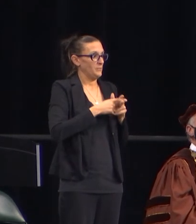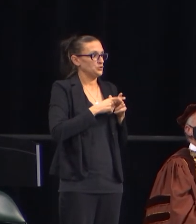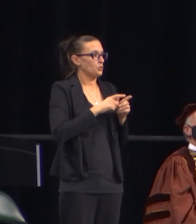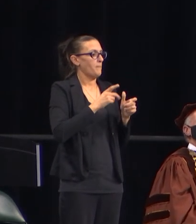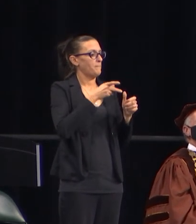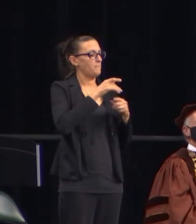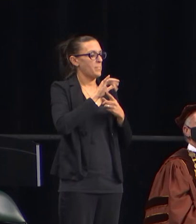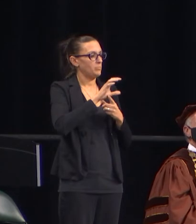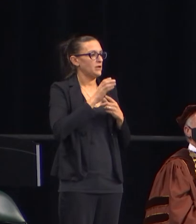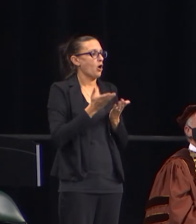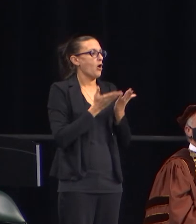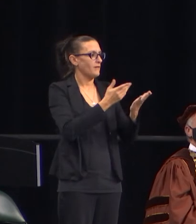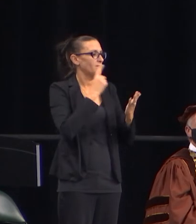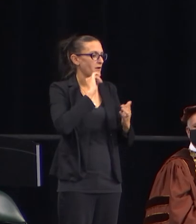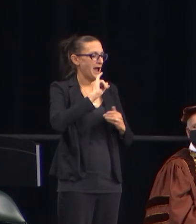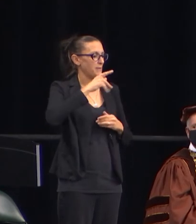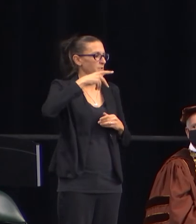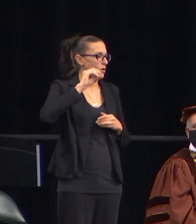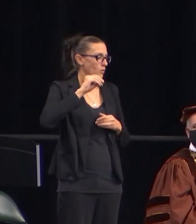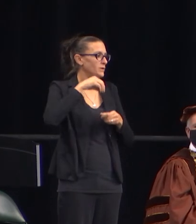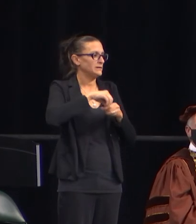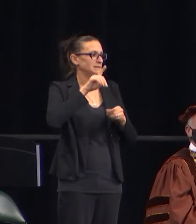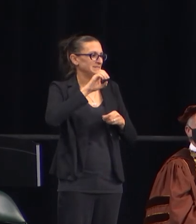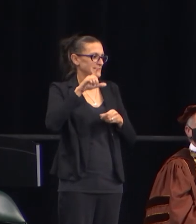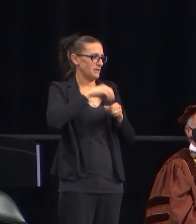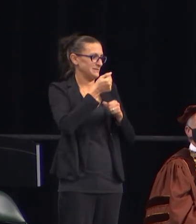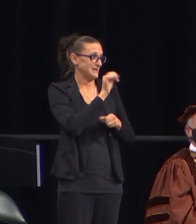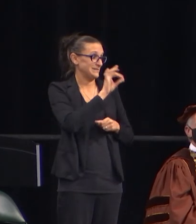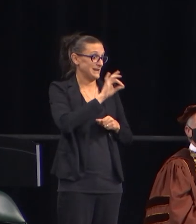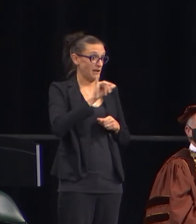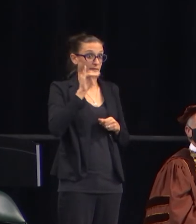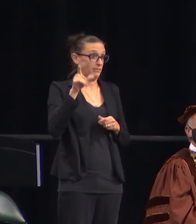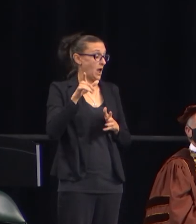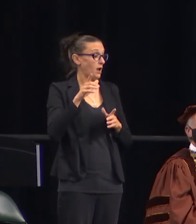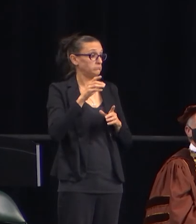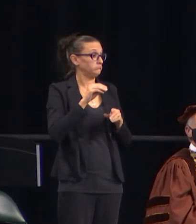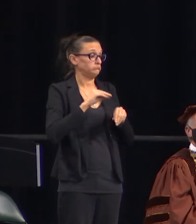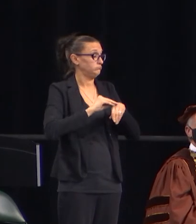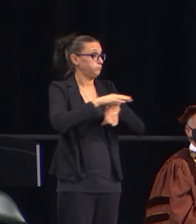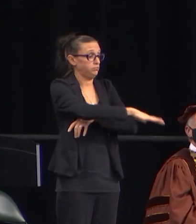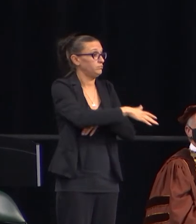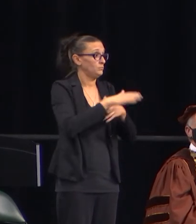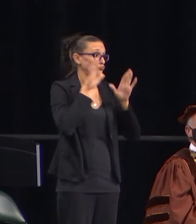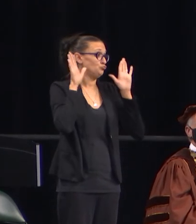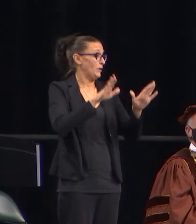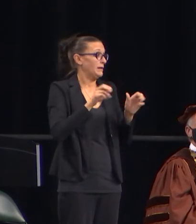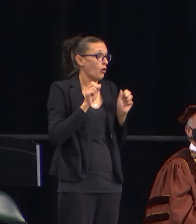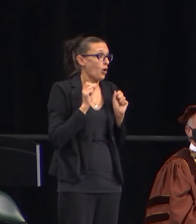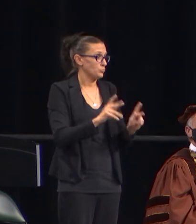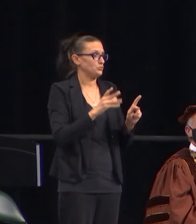for Dell in 1988. This in turn created great opportunities and exposure